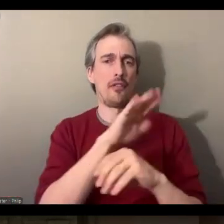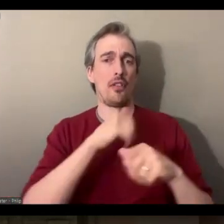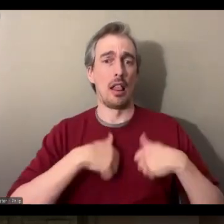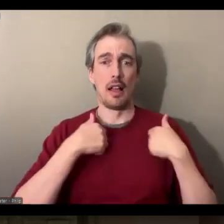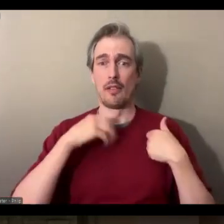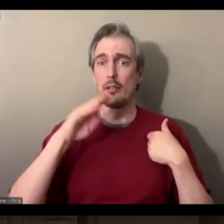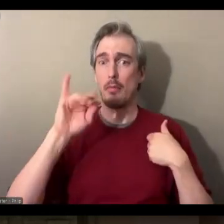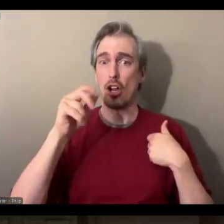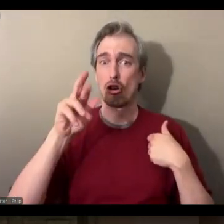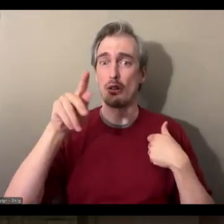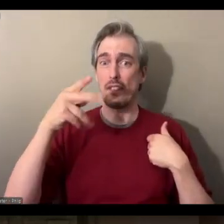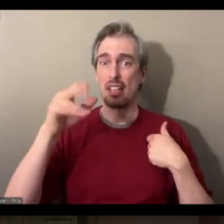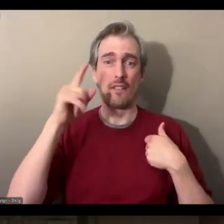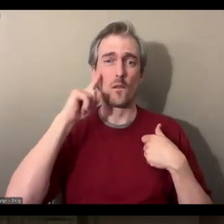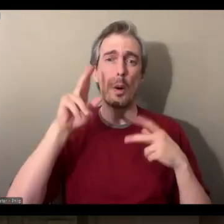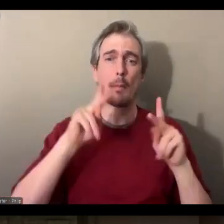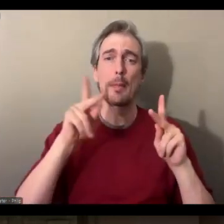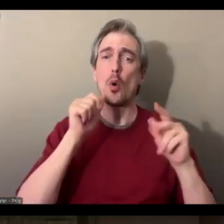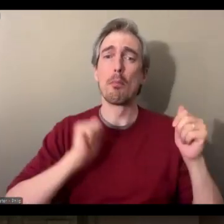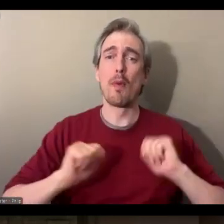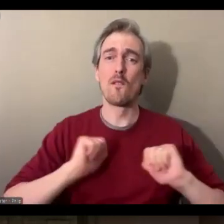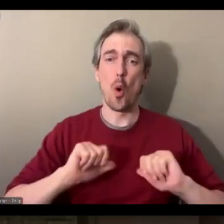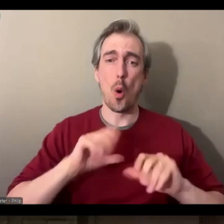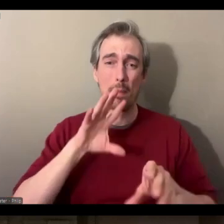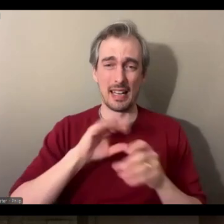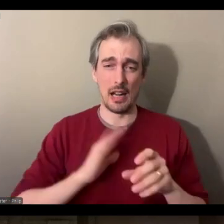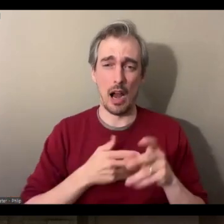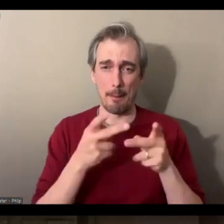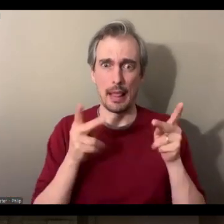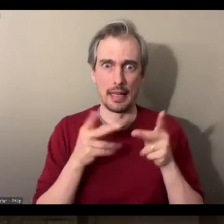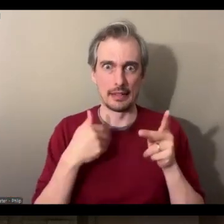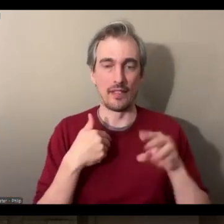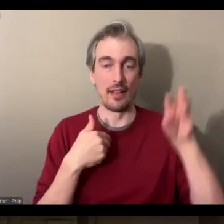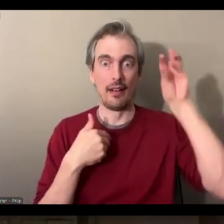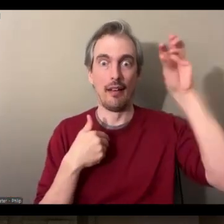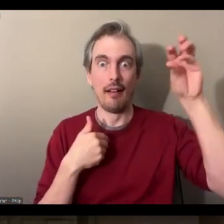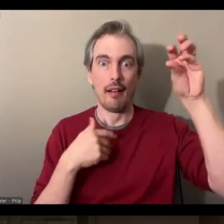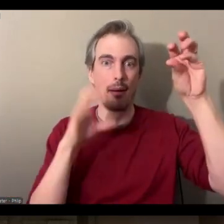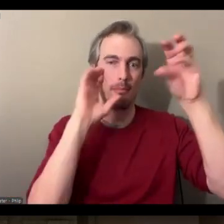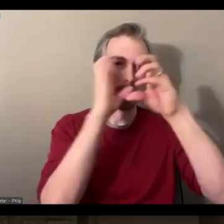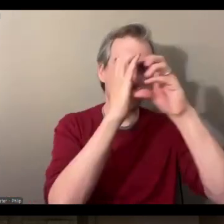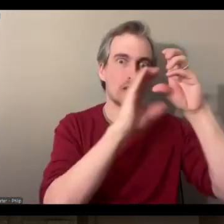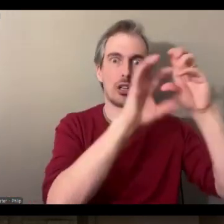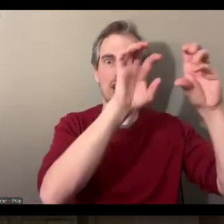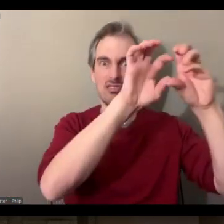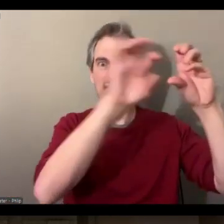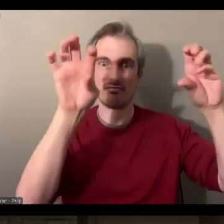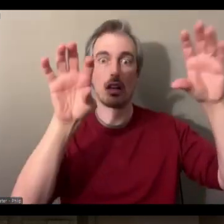to really nail down whose responsibility it was. But not just whose responsibility it was. Whose